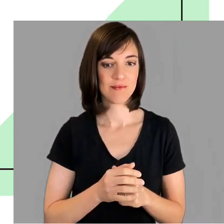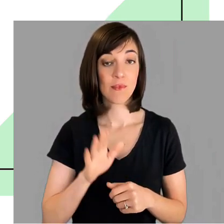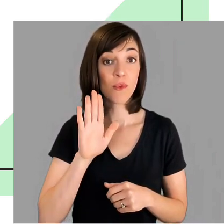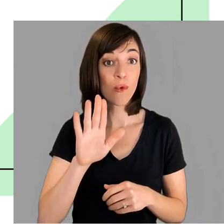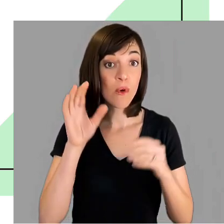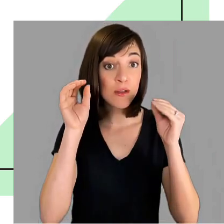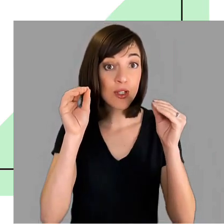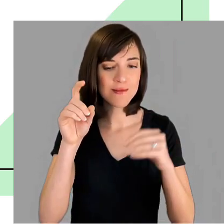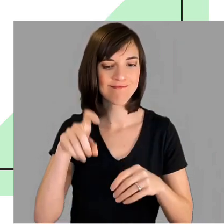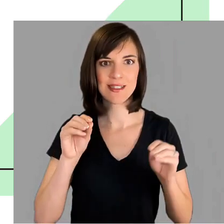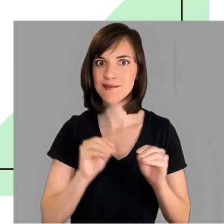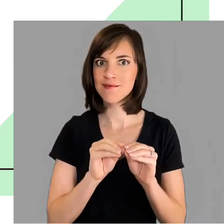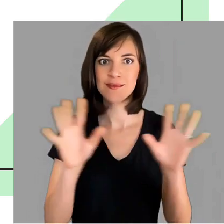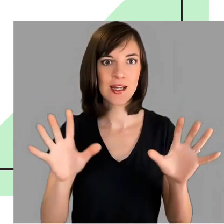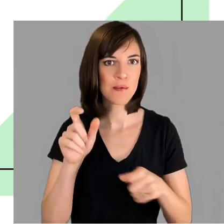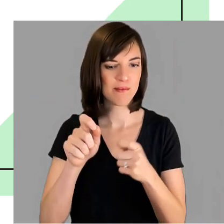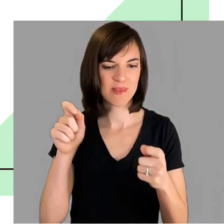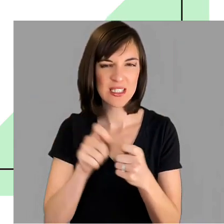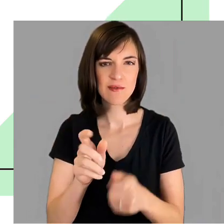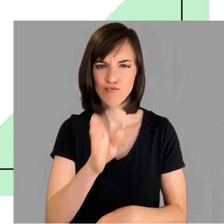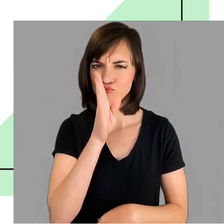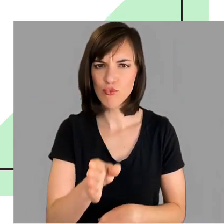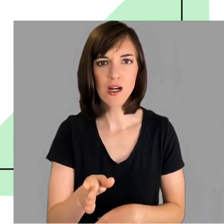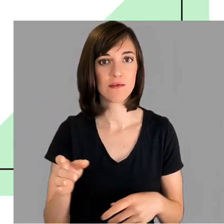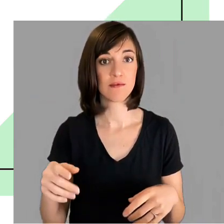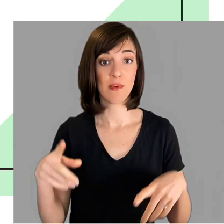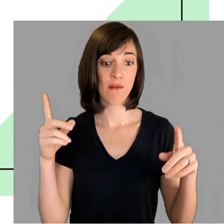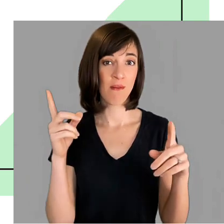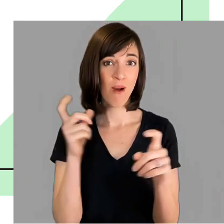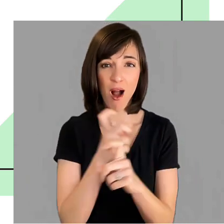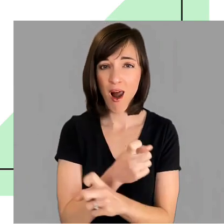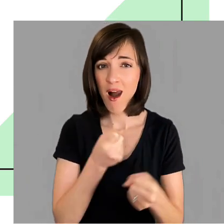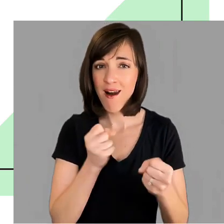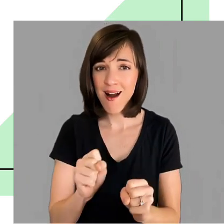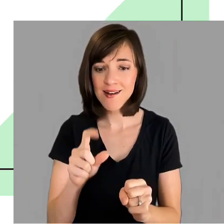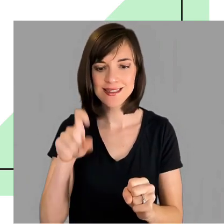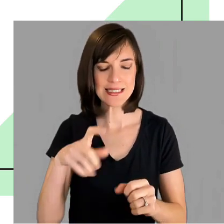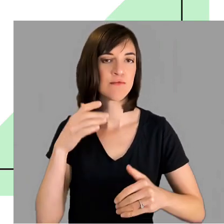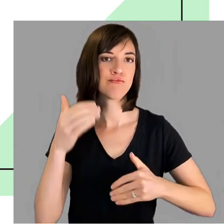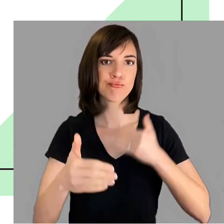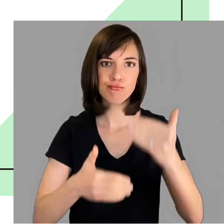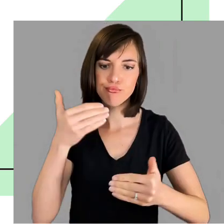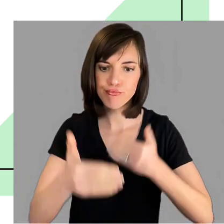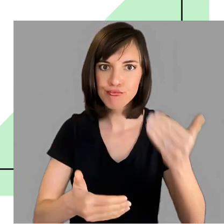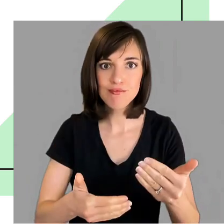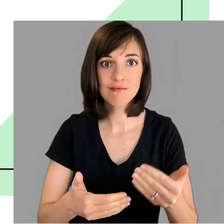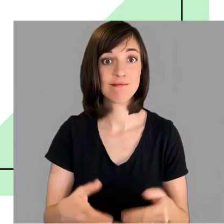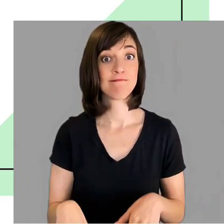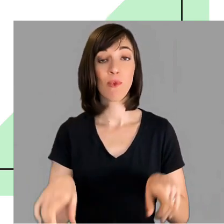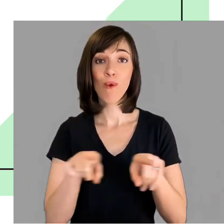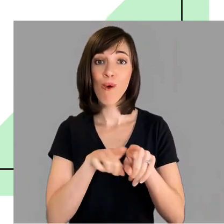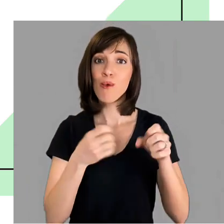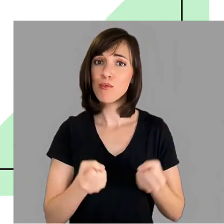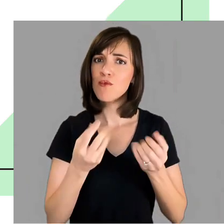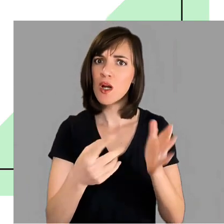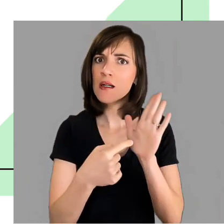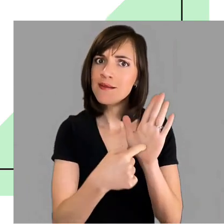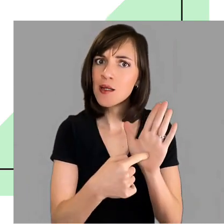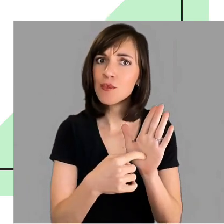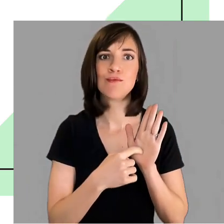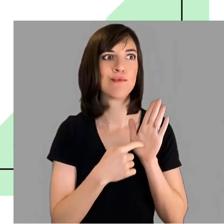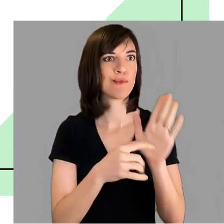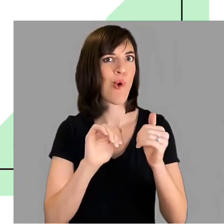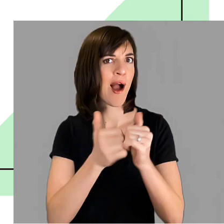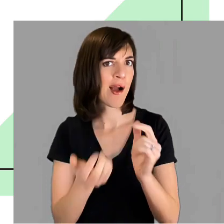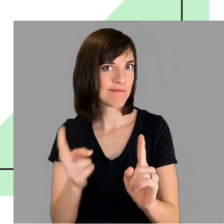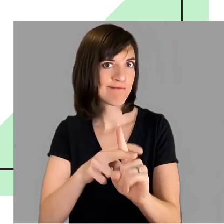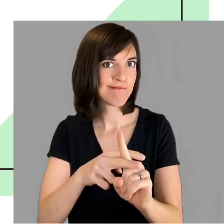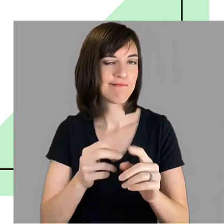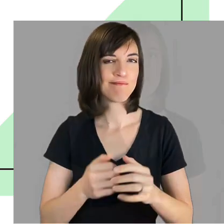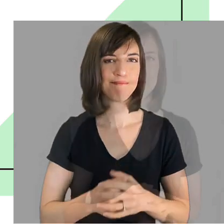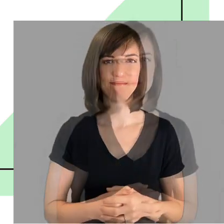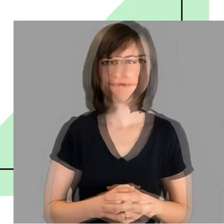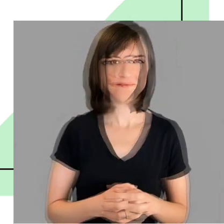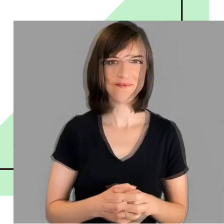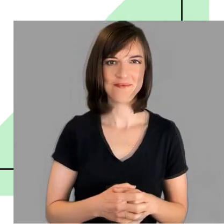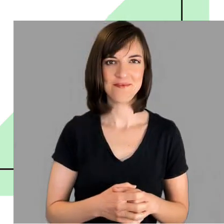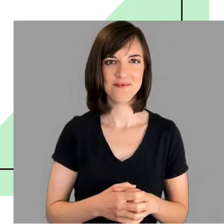strategies into manageable steps and provide examples to illustrate their application.